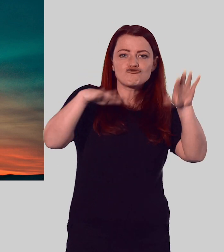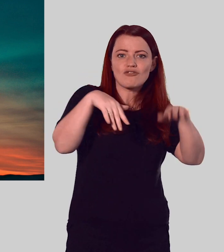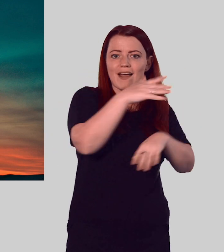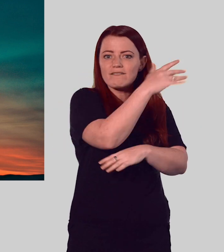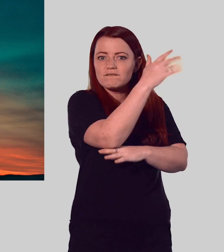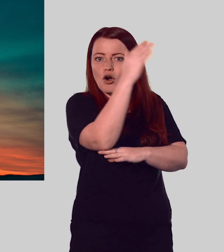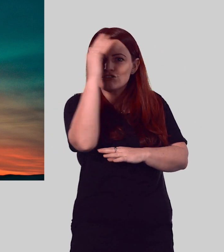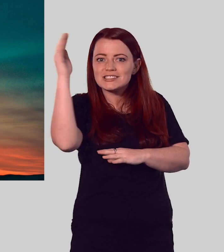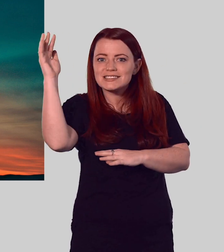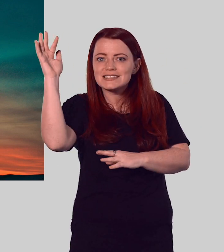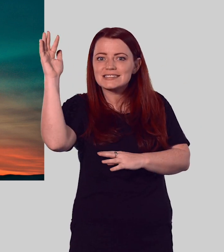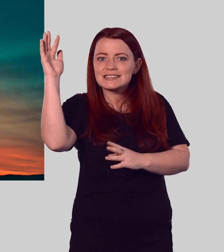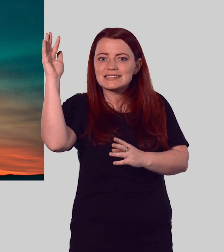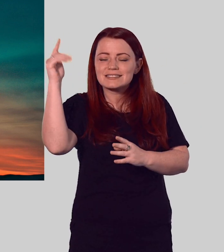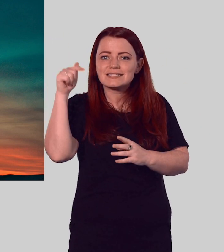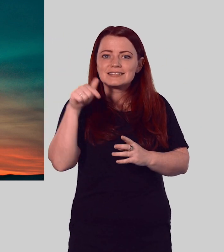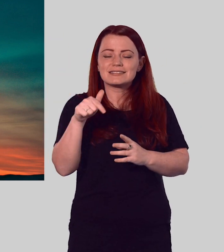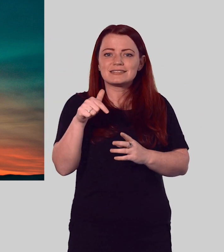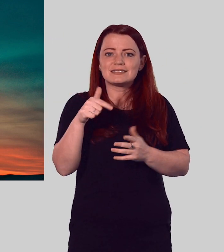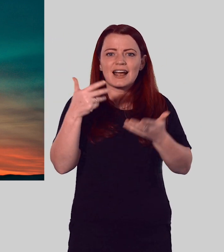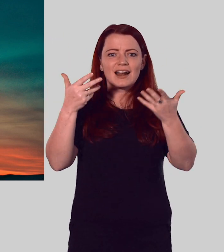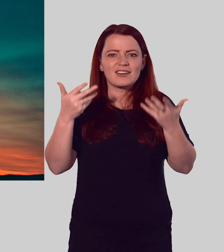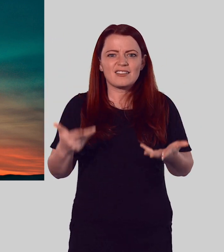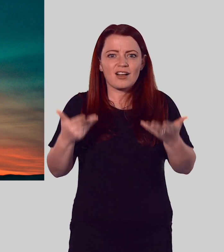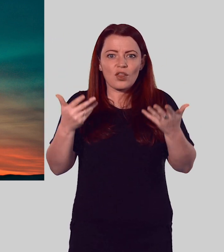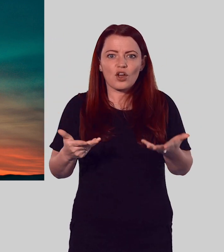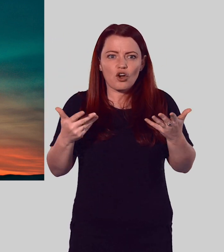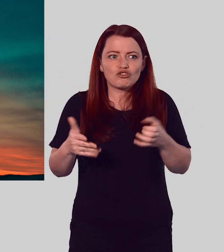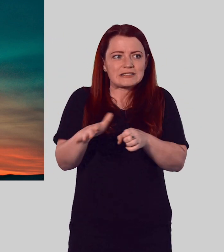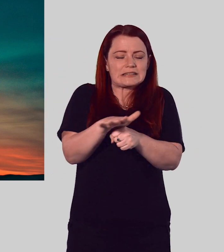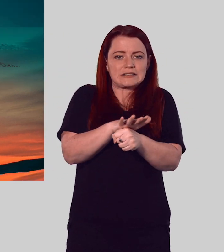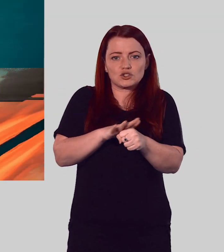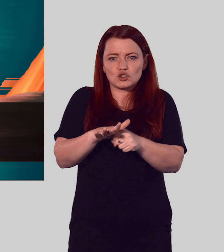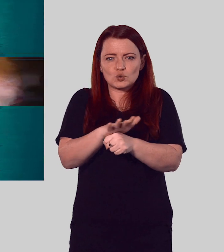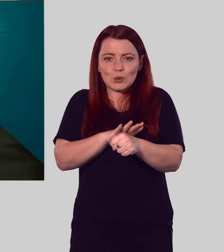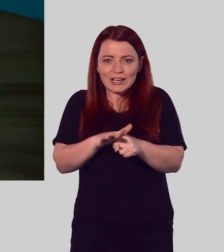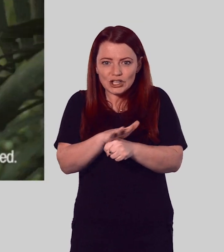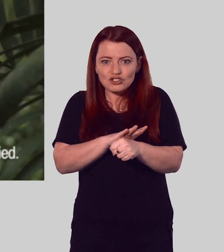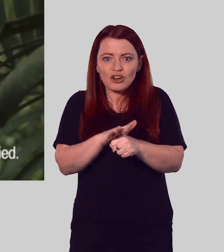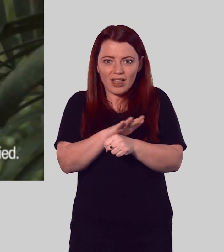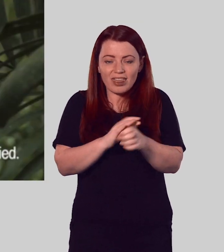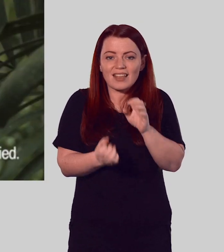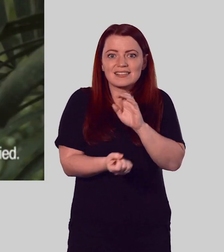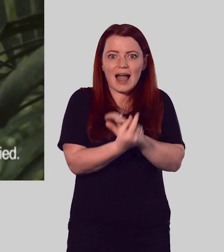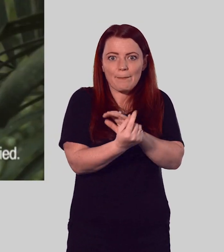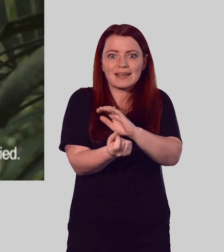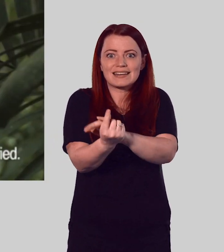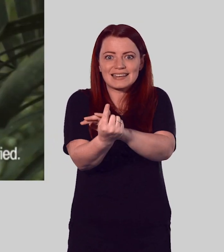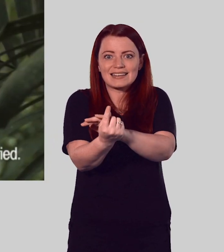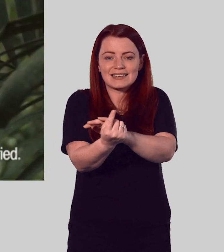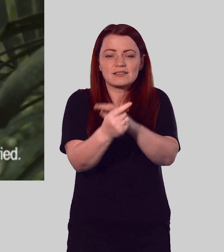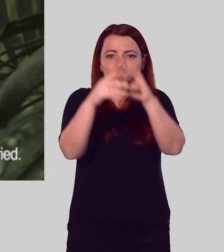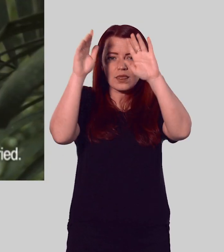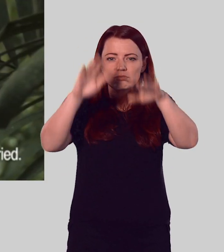and it's about the current actually the current situation that's occurring in the rainforest which